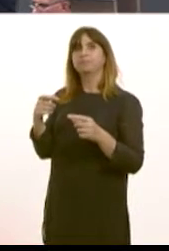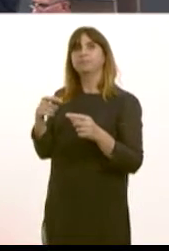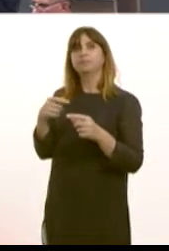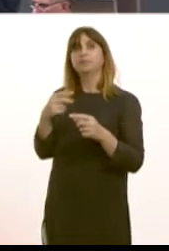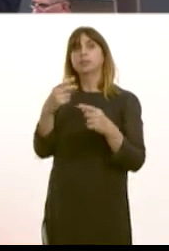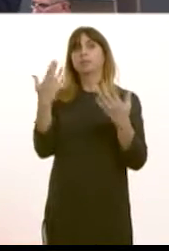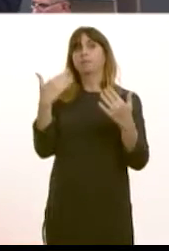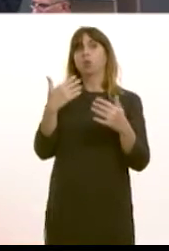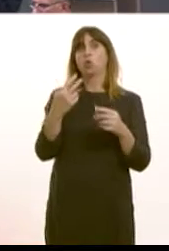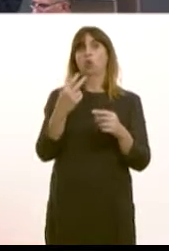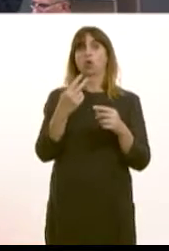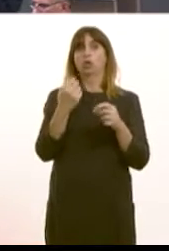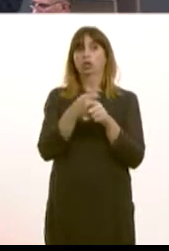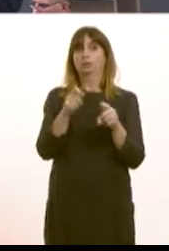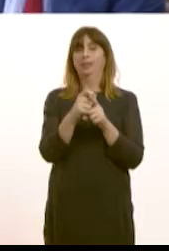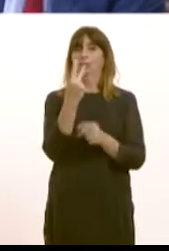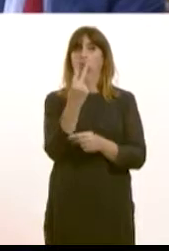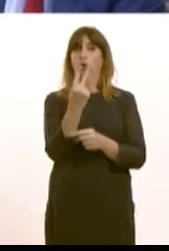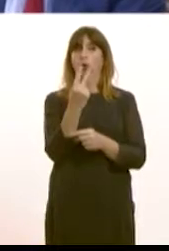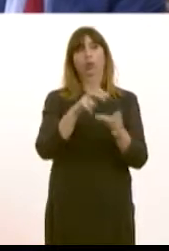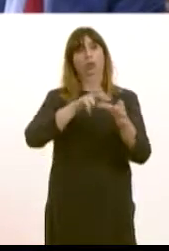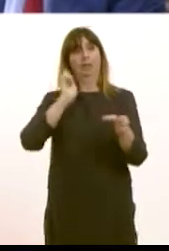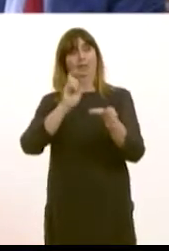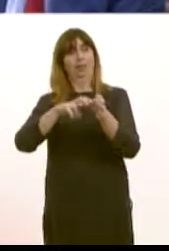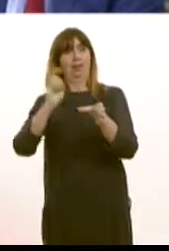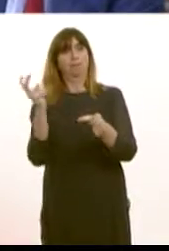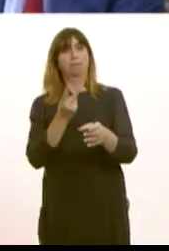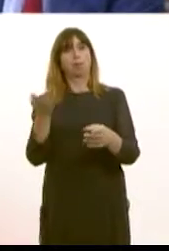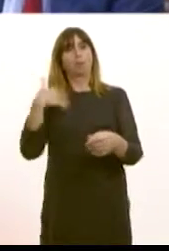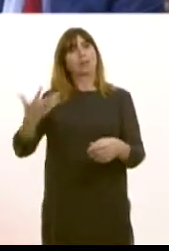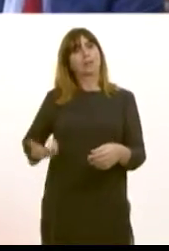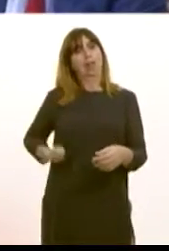GPs in Kidwelly that handed in their notice, and that service has been resumed.